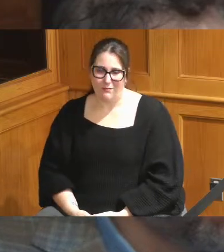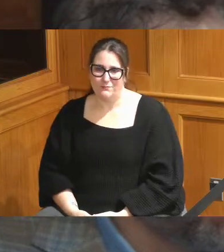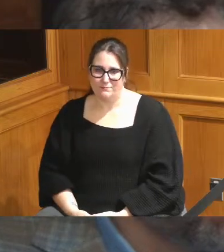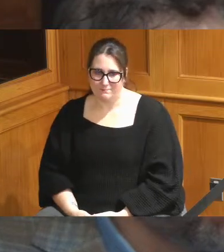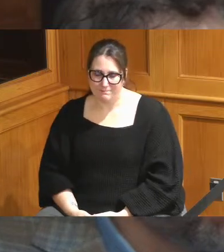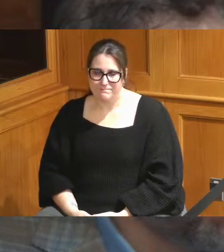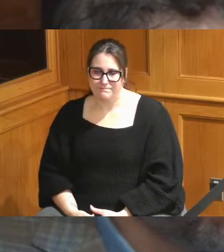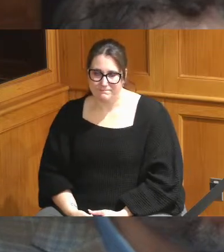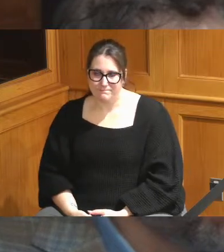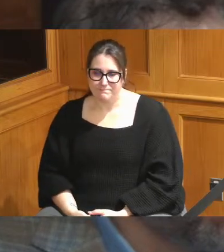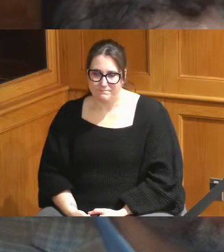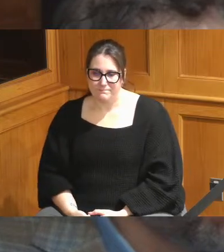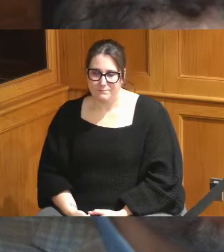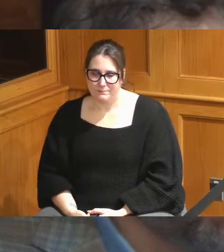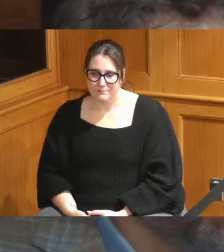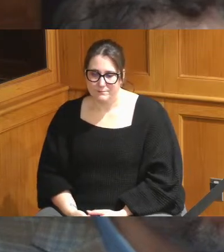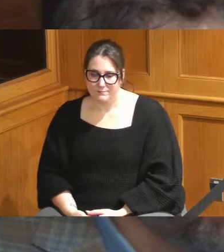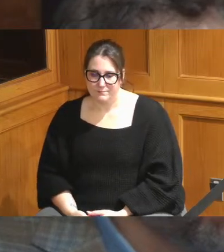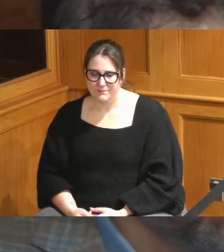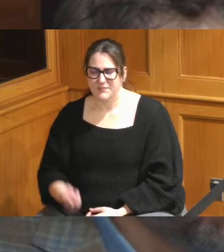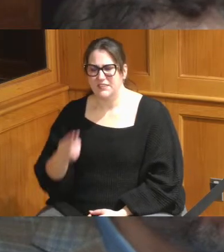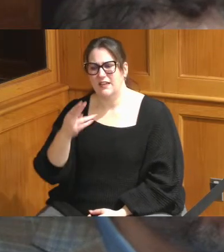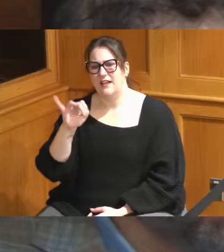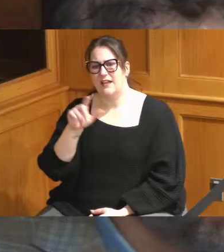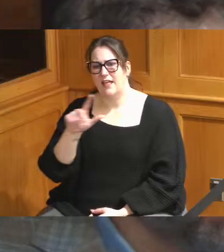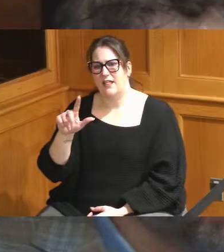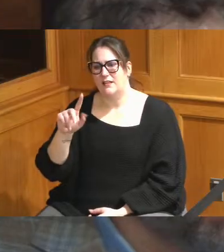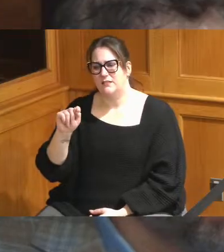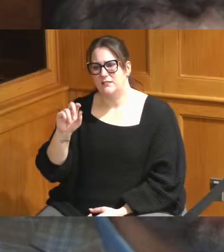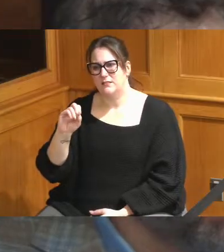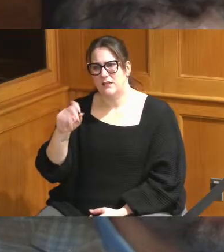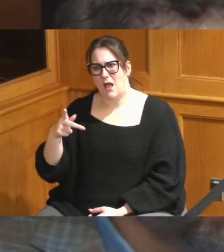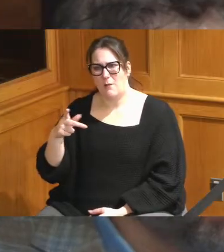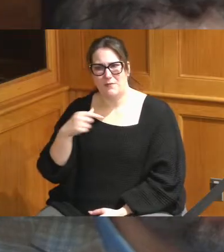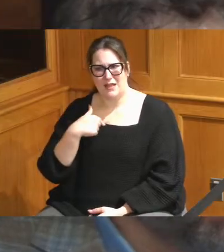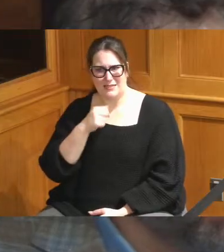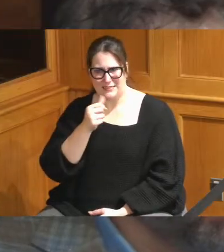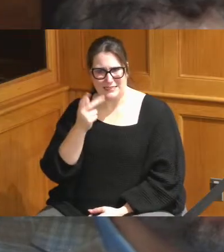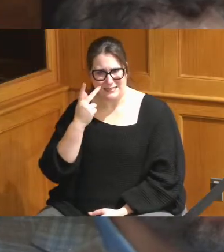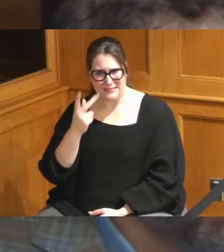on there. Uh, Hilltop, I didn't see it might have been in your proposal, but we've got to look at